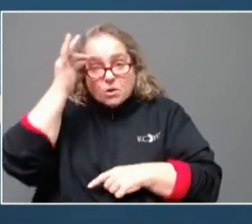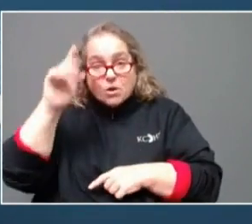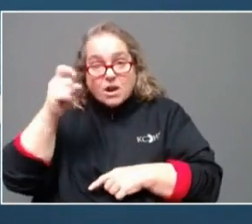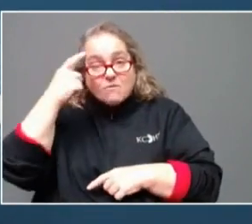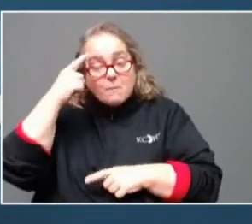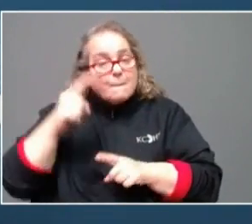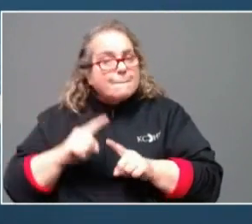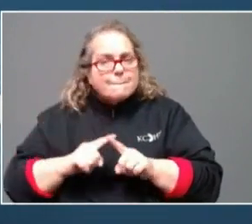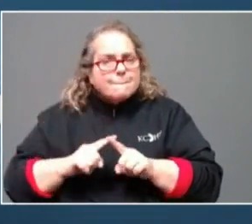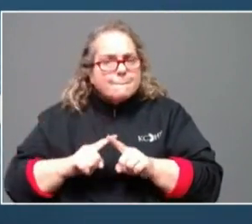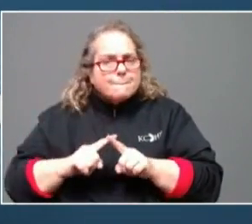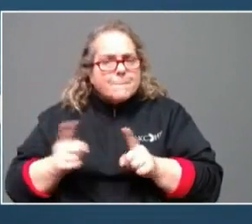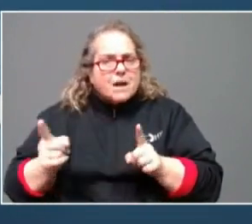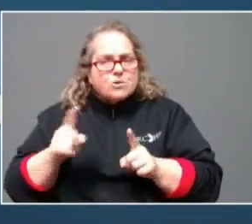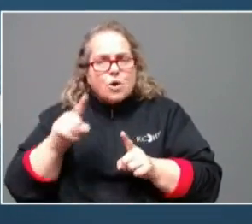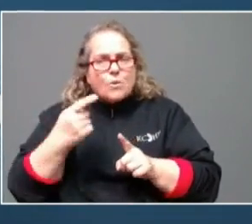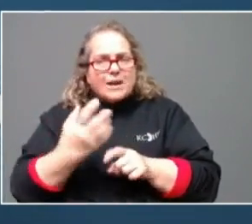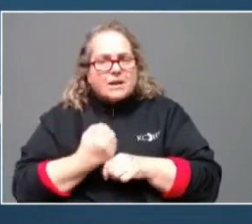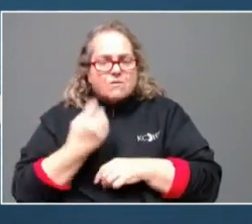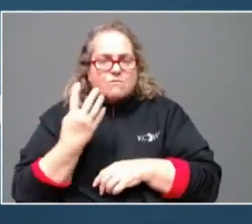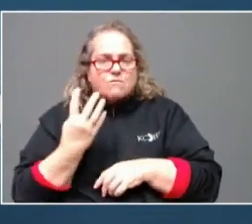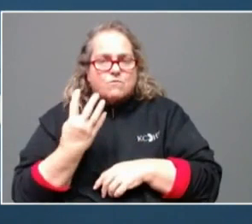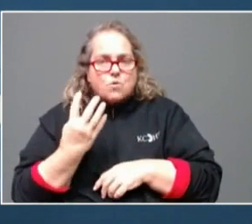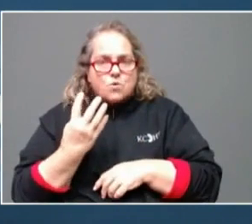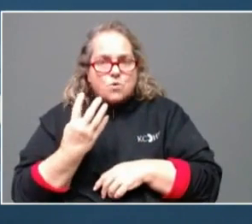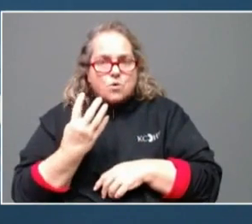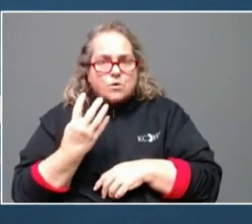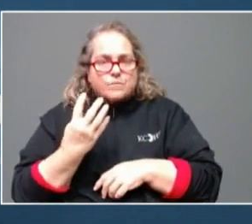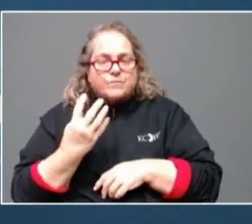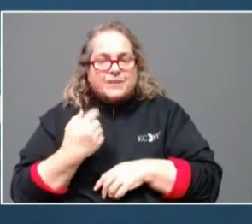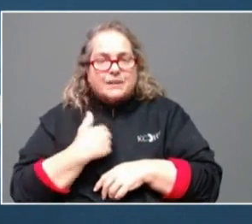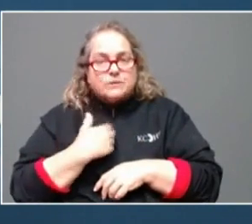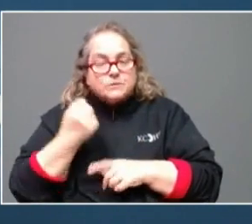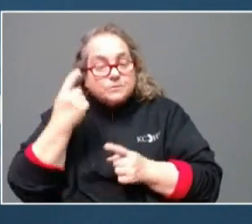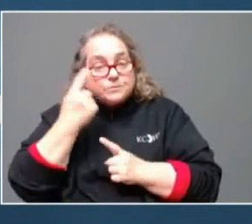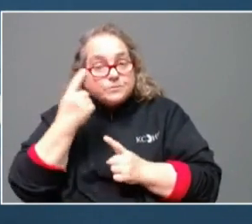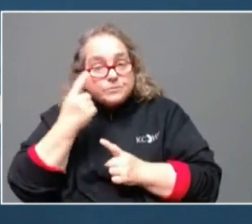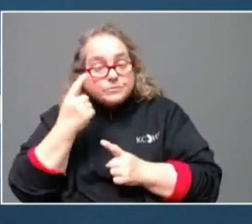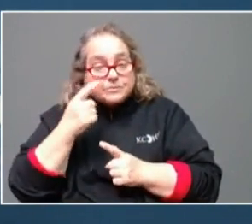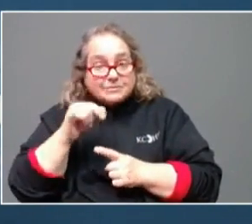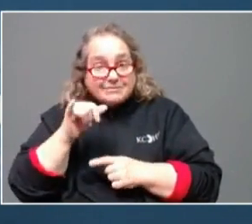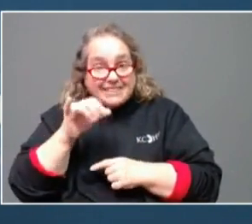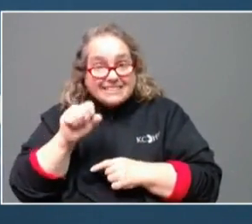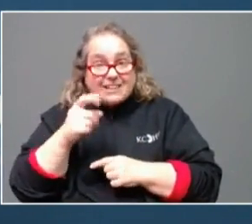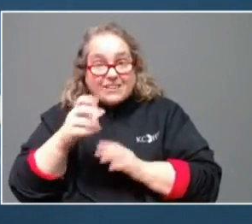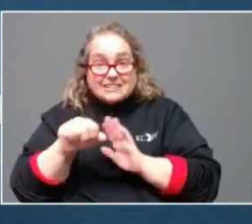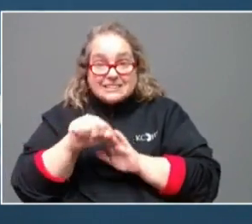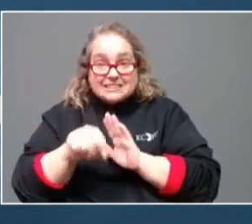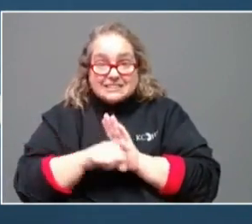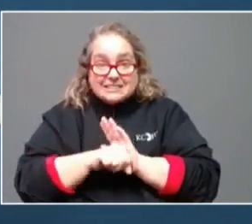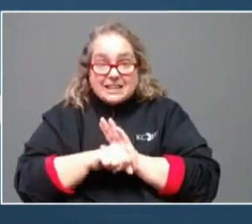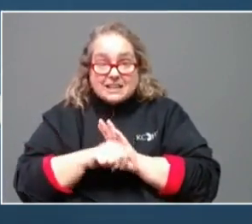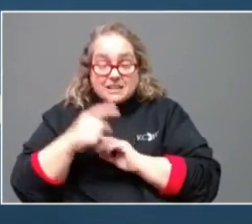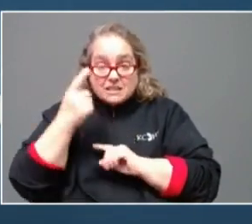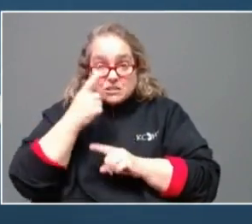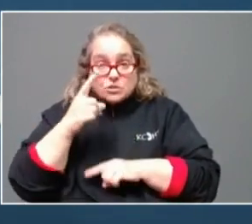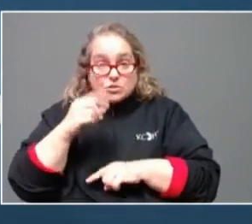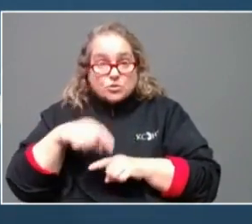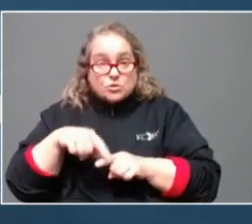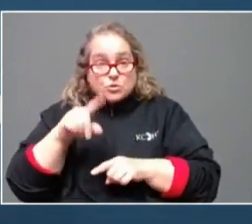only get four. And I was wondering is the state looking at doing a similar service for Kentucky ins,